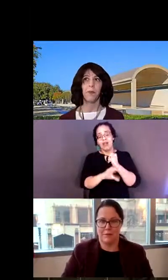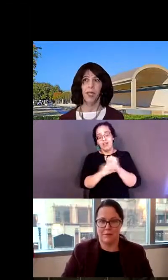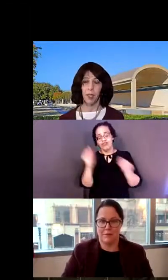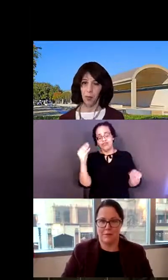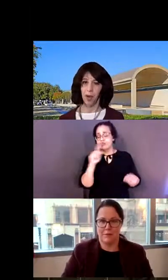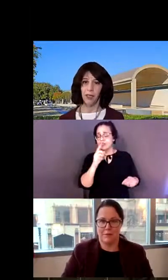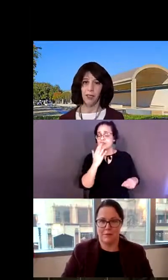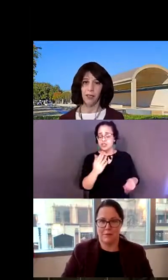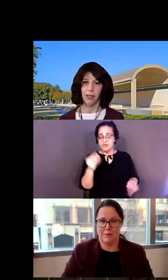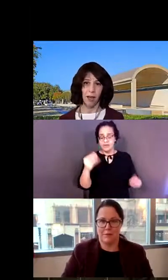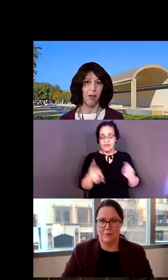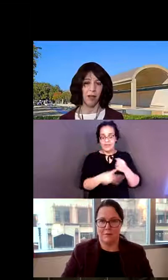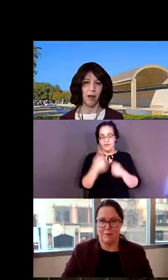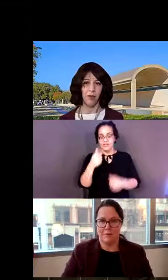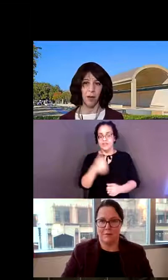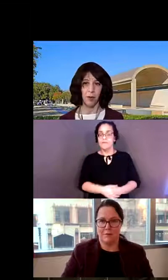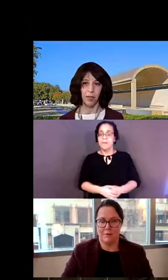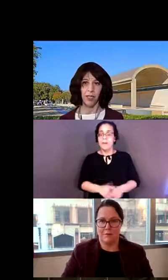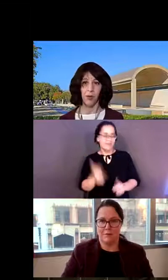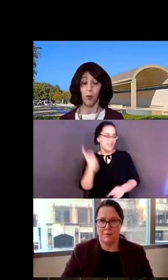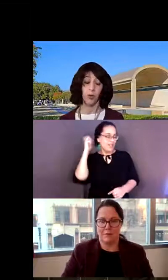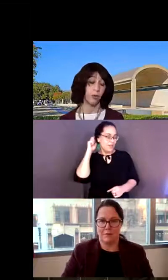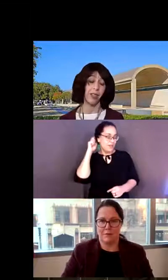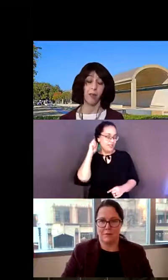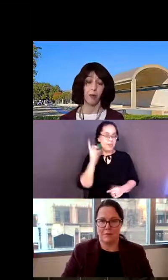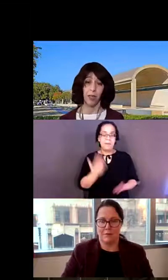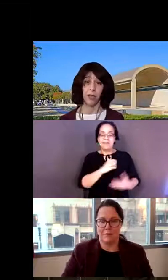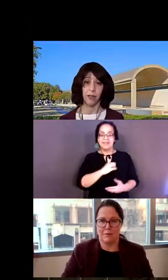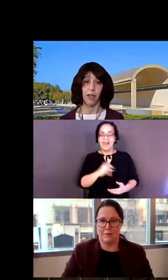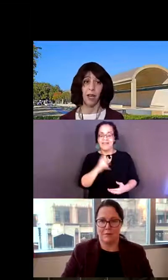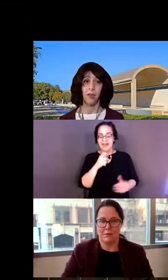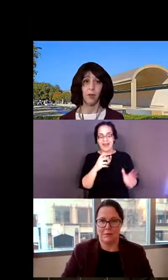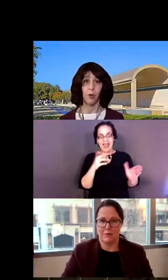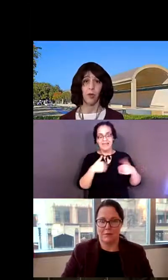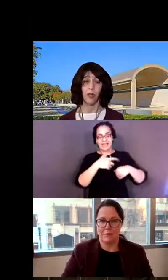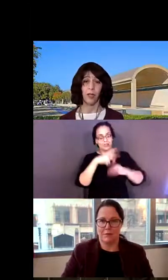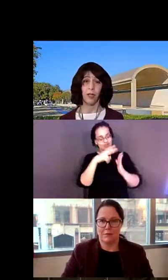Keep in mind the staff may not have time to read it or to read other things and